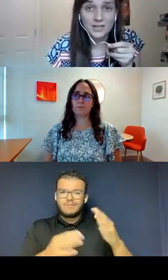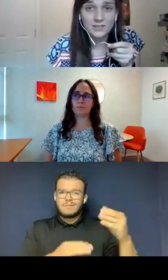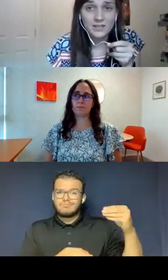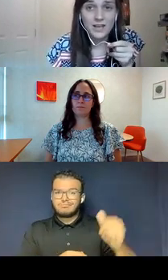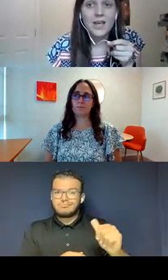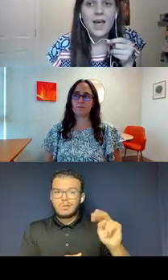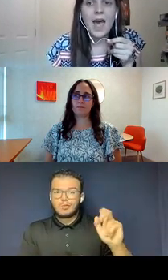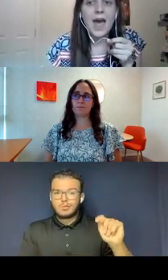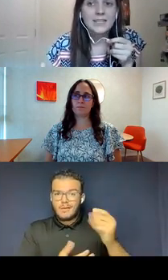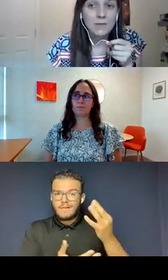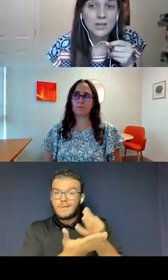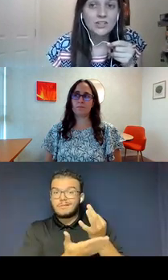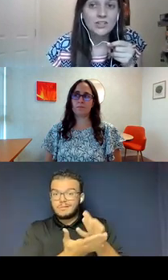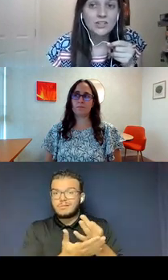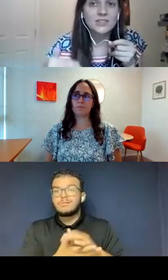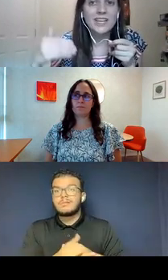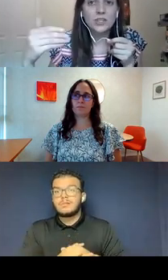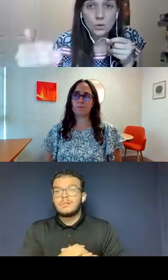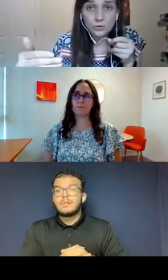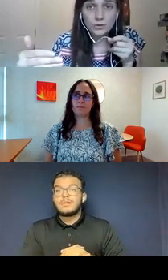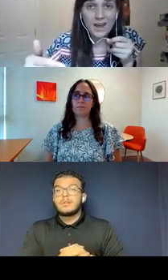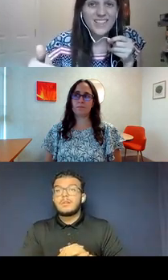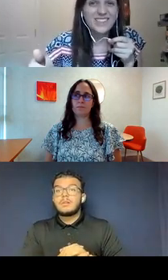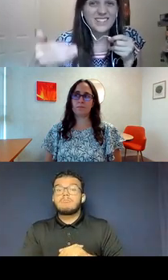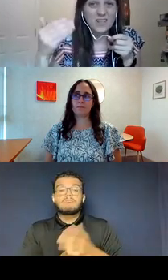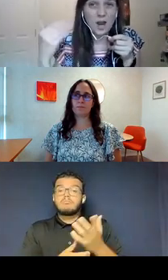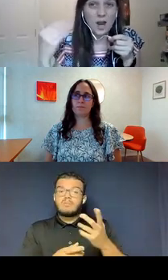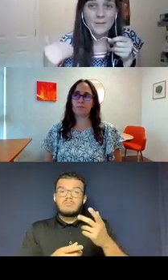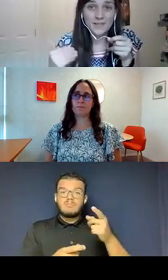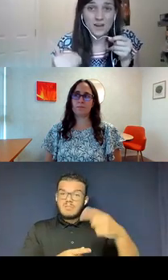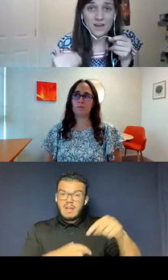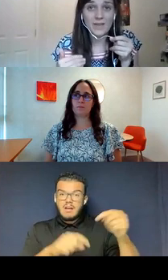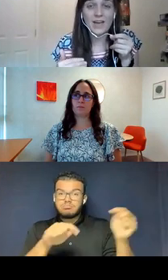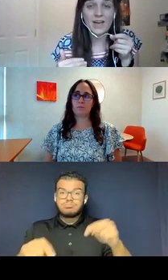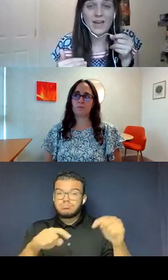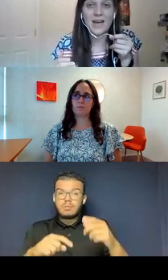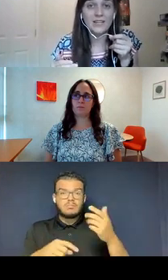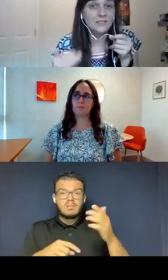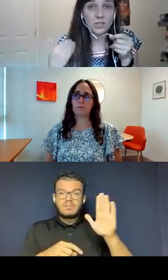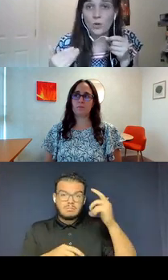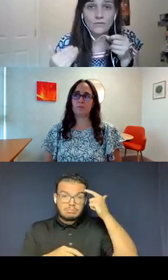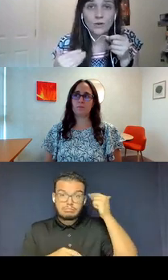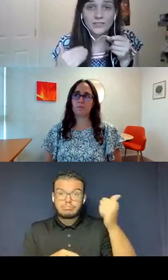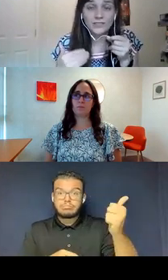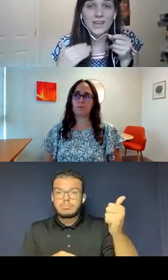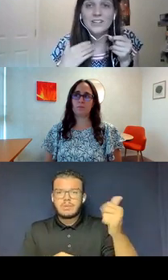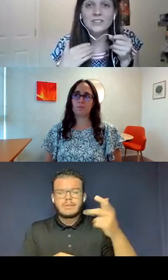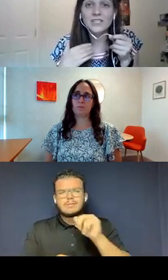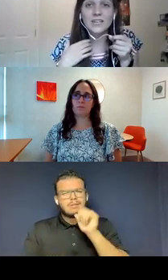it is as much as they chose to and then they stopped coming. And that isn't your fault as an agency.